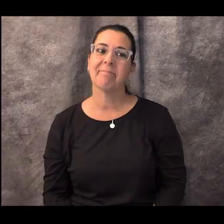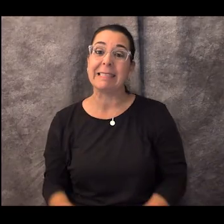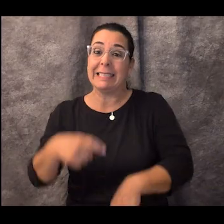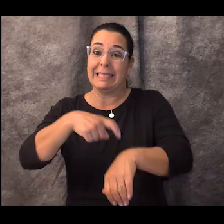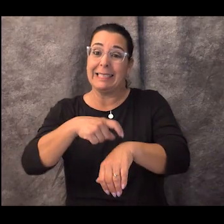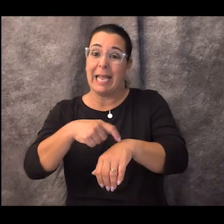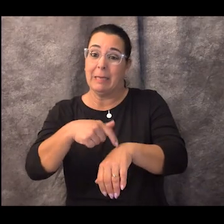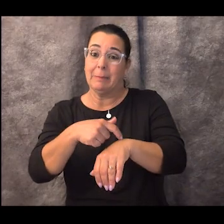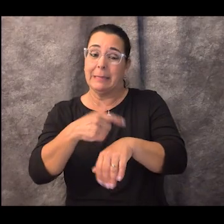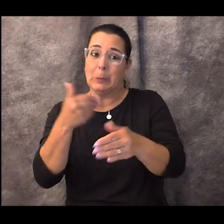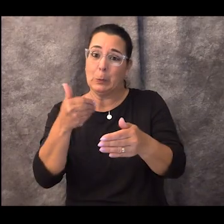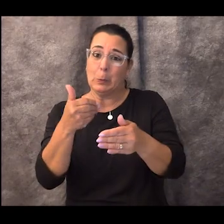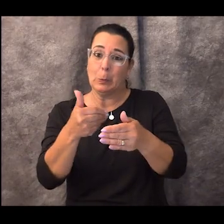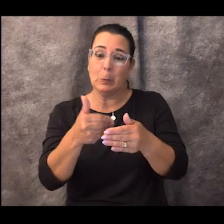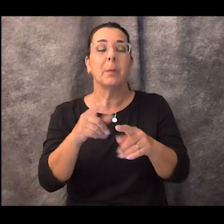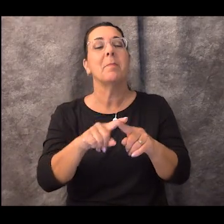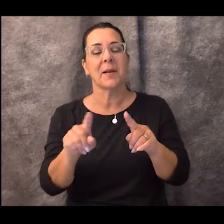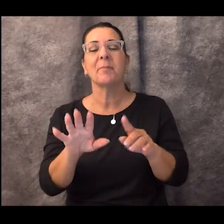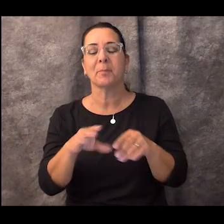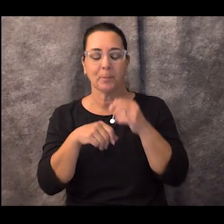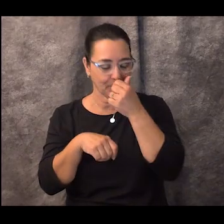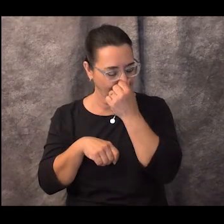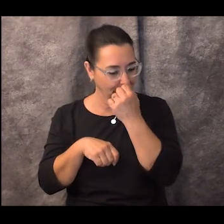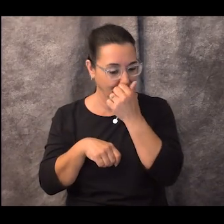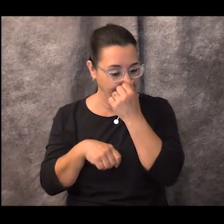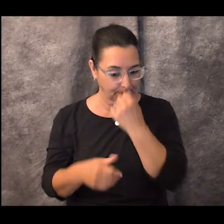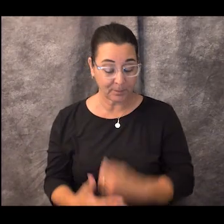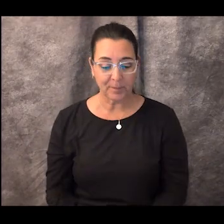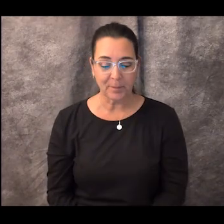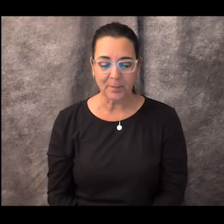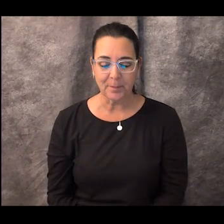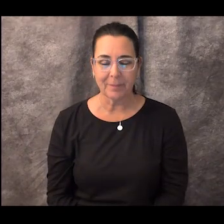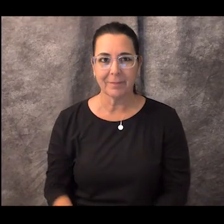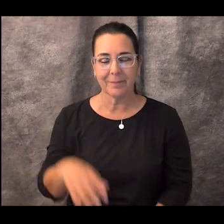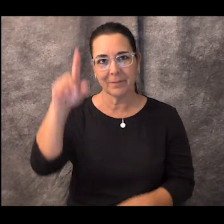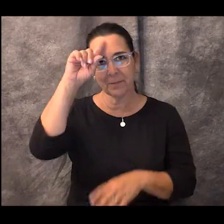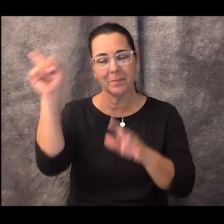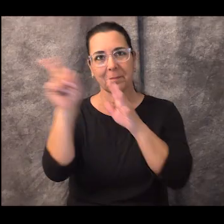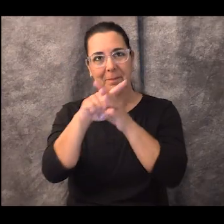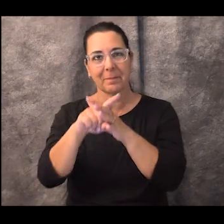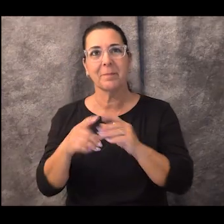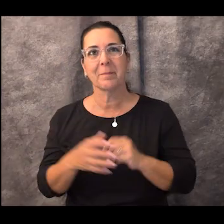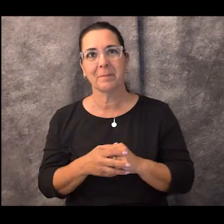But one of the things that kind of came to mind, I'm sure that there are a lot of folks who aren't in our space, who aren't